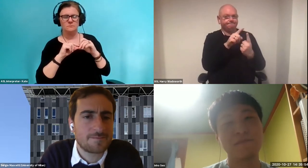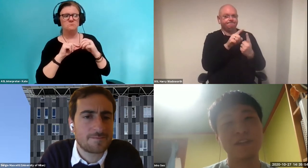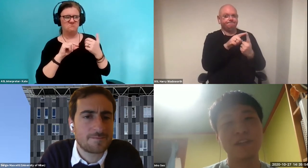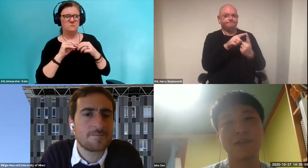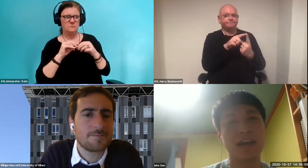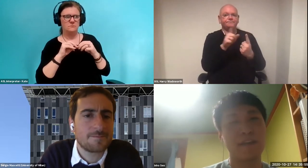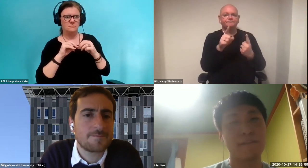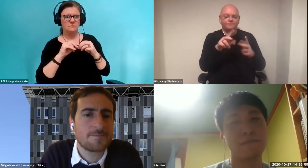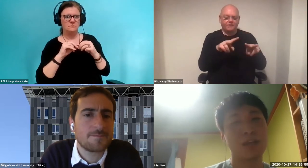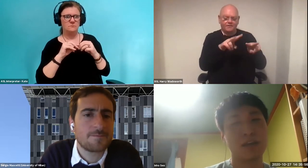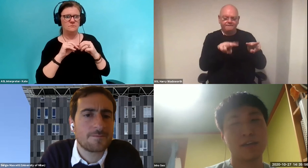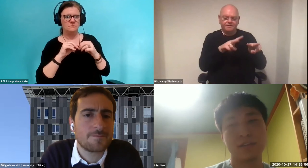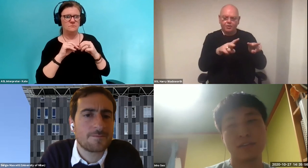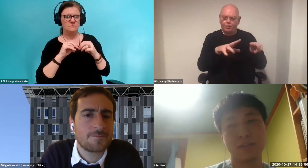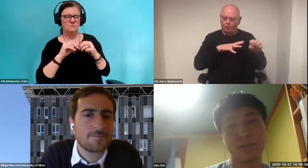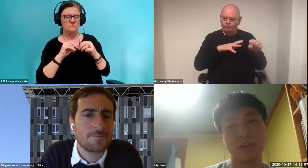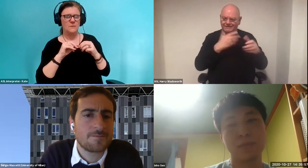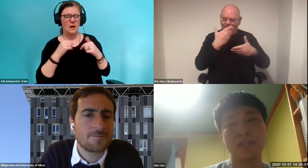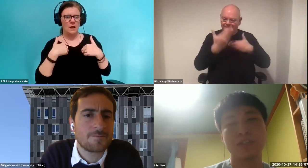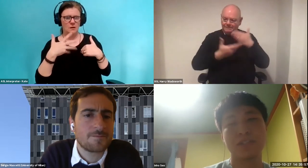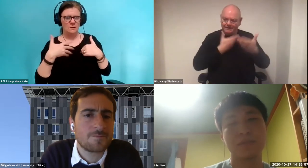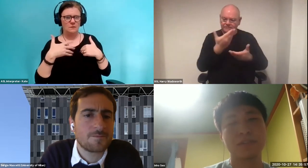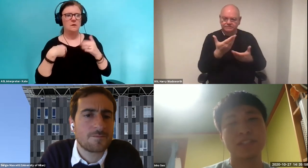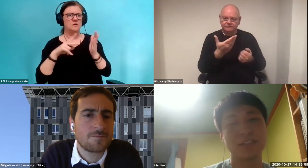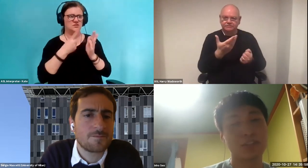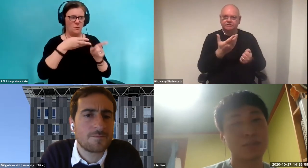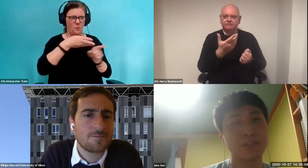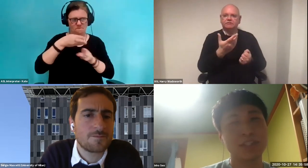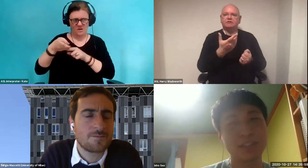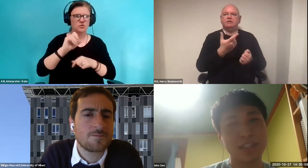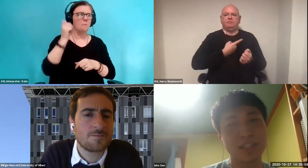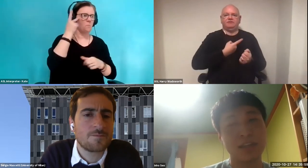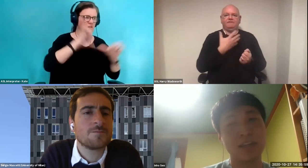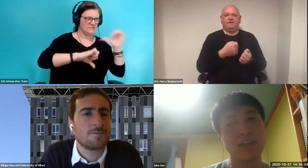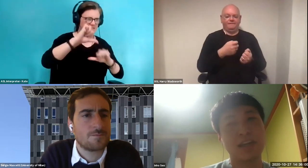video I have uh double majors in political science and computer science and